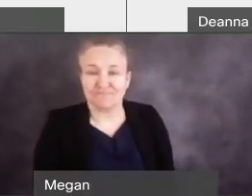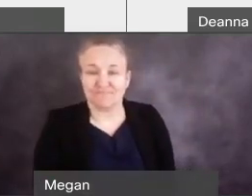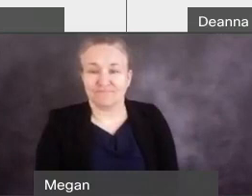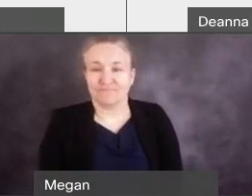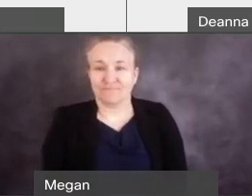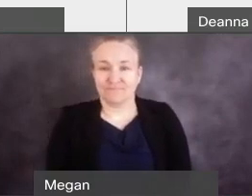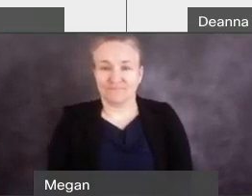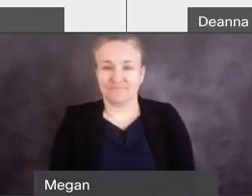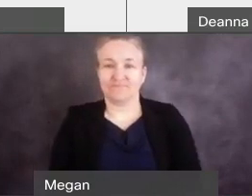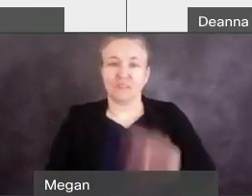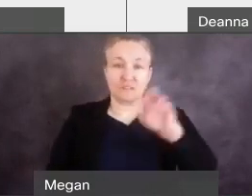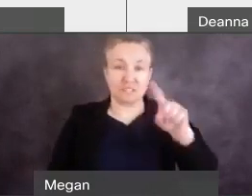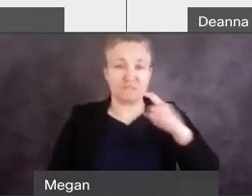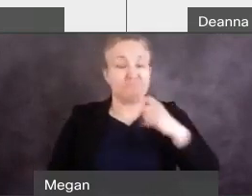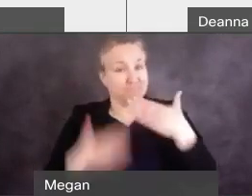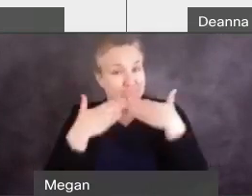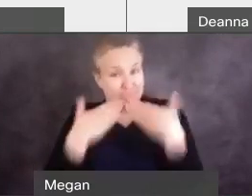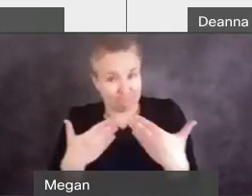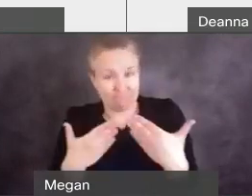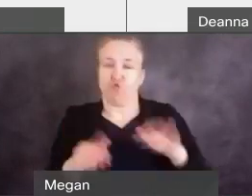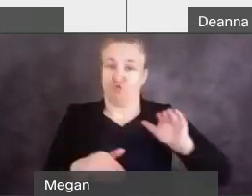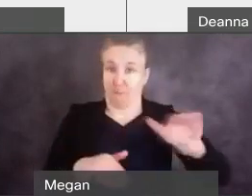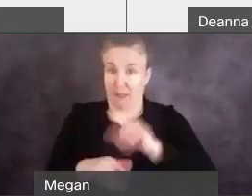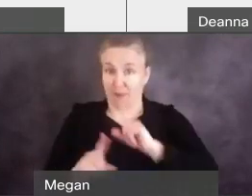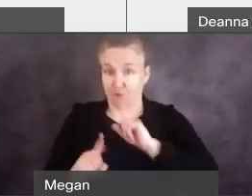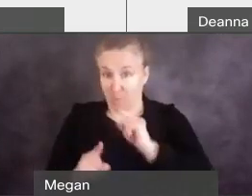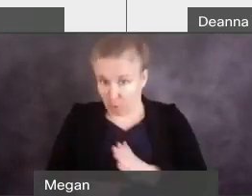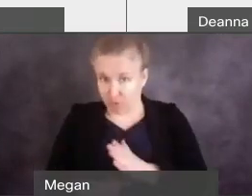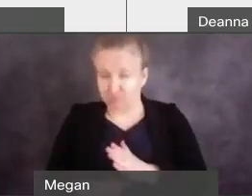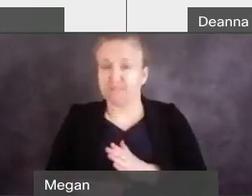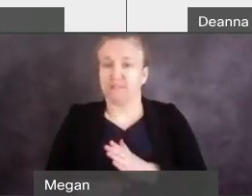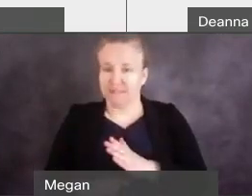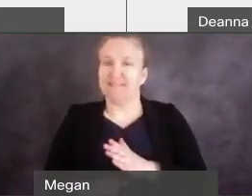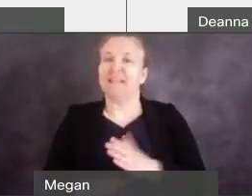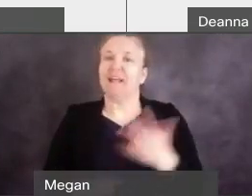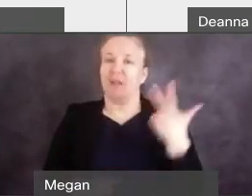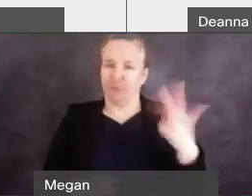[Staff] Thanks, Commissioner. Just as a reminder to our reporters, we have a three question per reporter